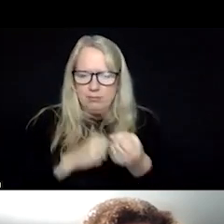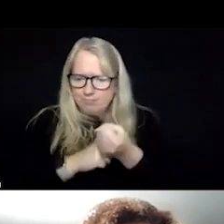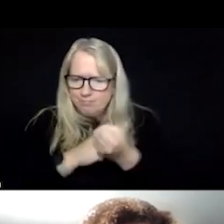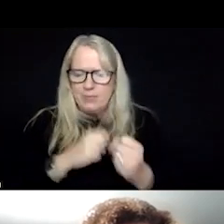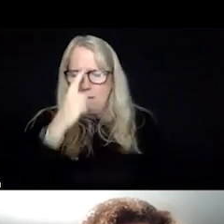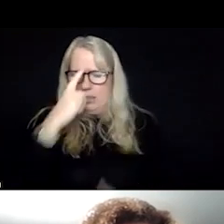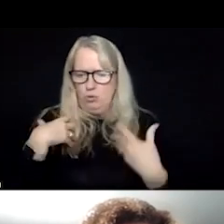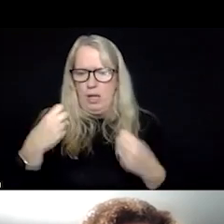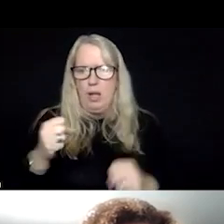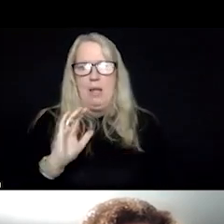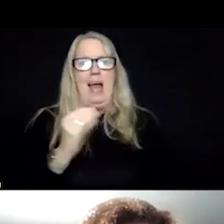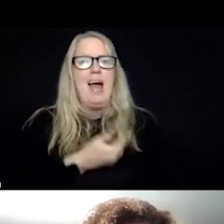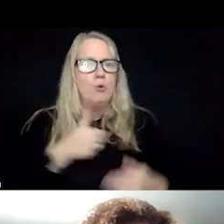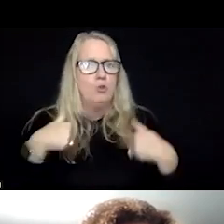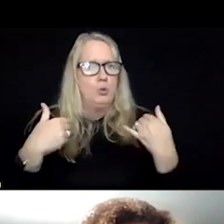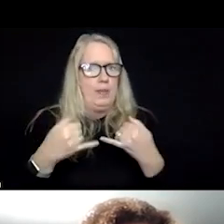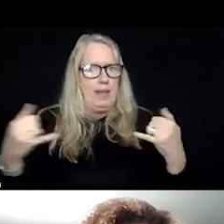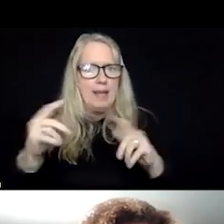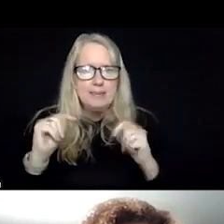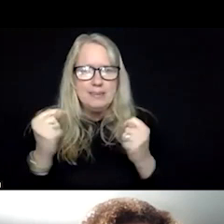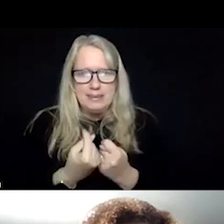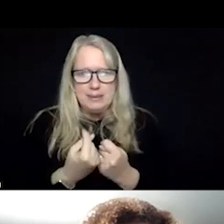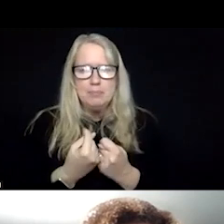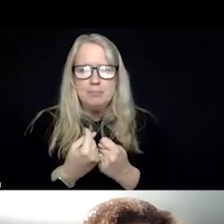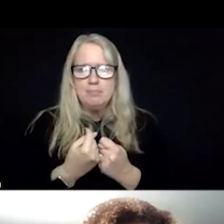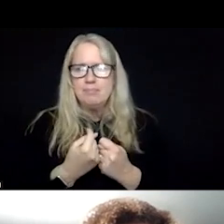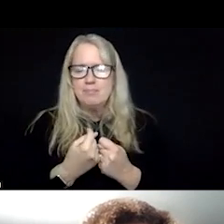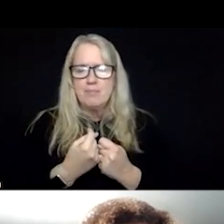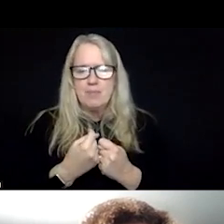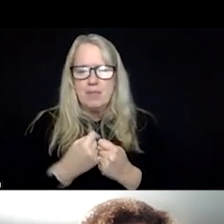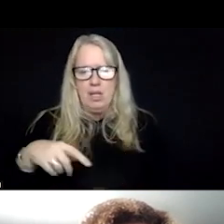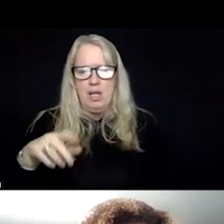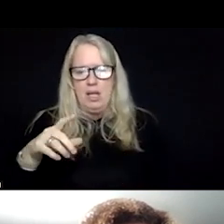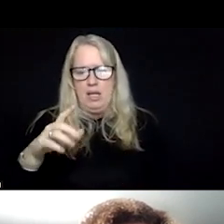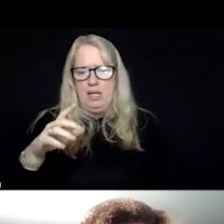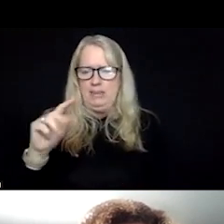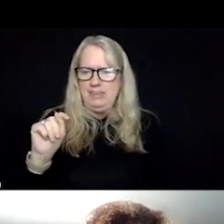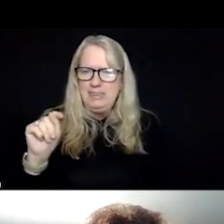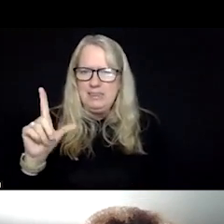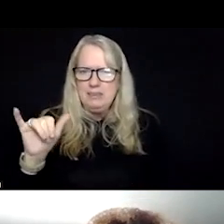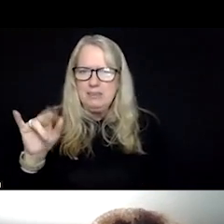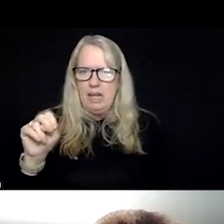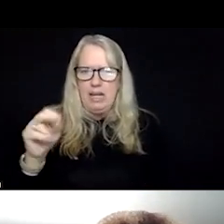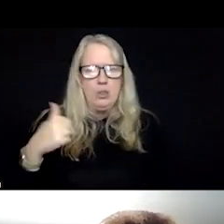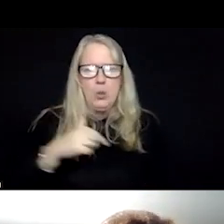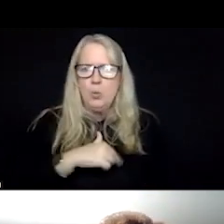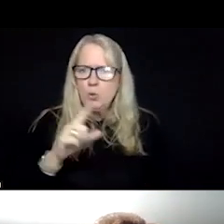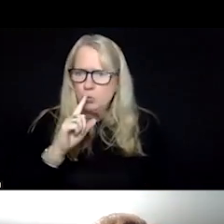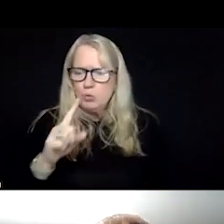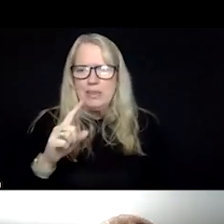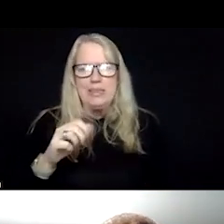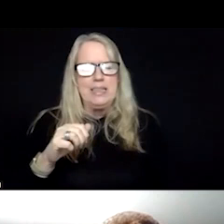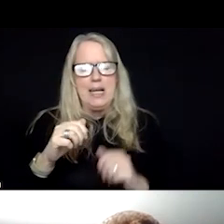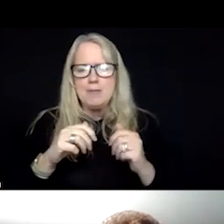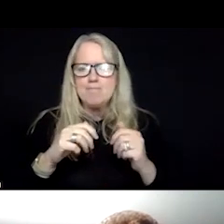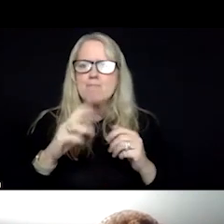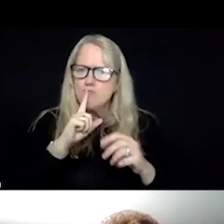WAYS. OUR PARTNERS AT THE T-LINE ARE COMMITTED TO THE